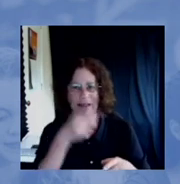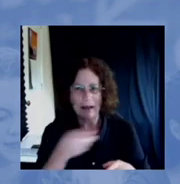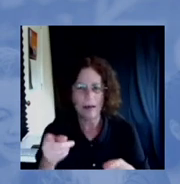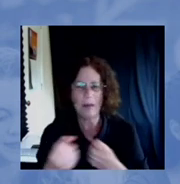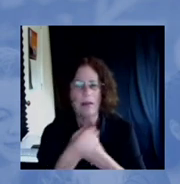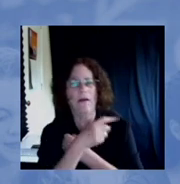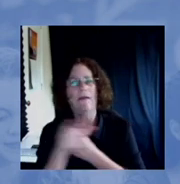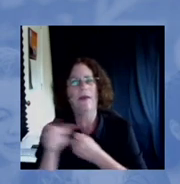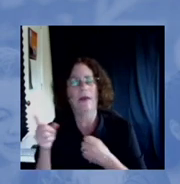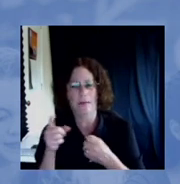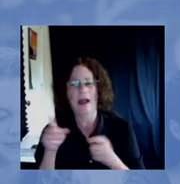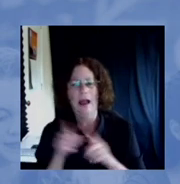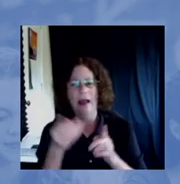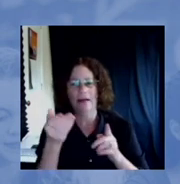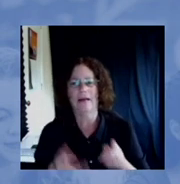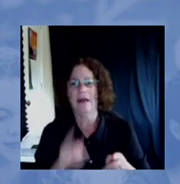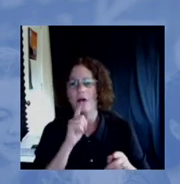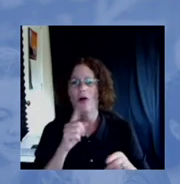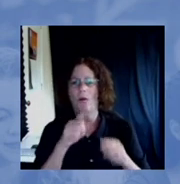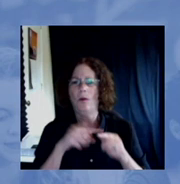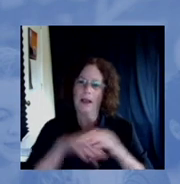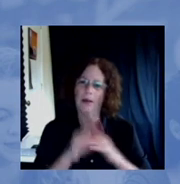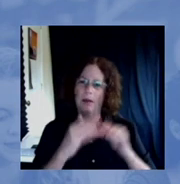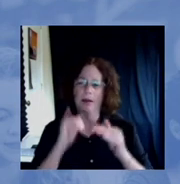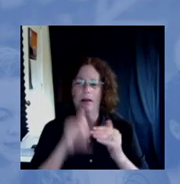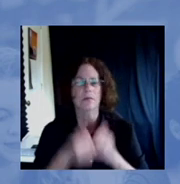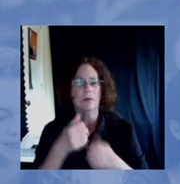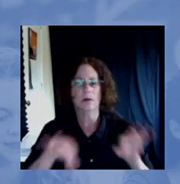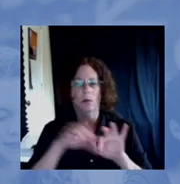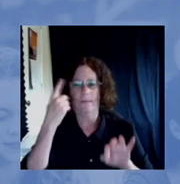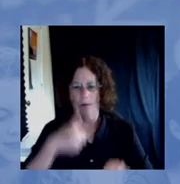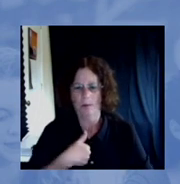THAT'S THE MOST IMPORTANT THING FOR ME. >> THE QUESTION IF WE ALL JUST ASKED THAT